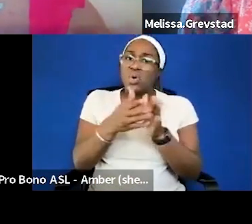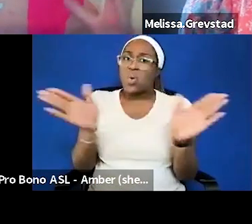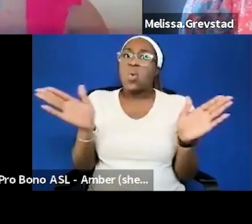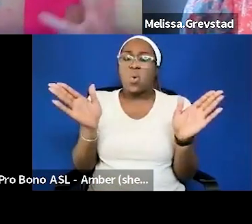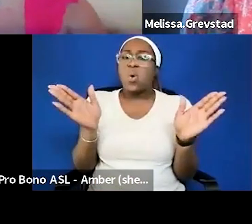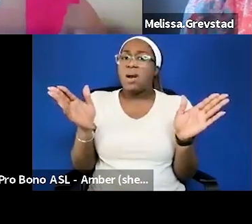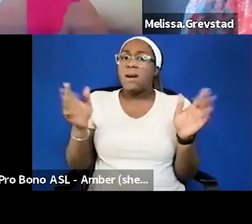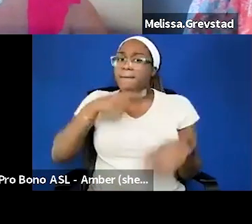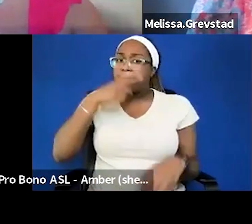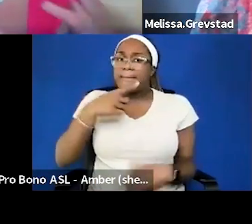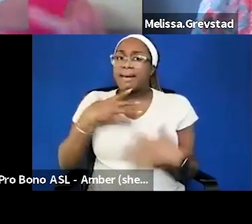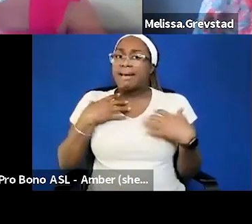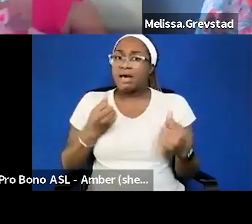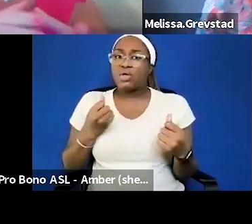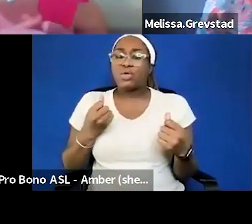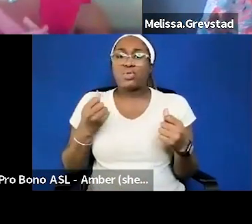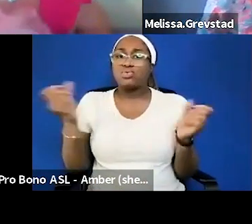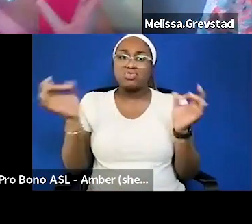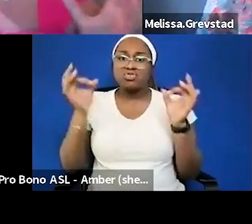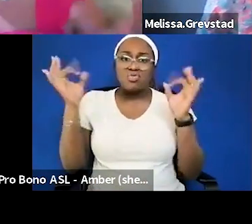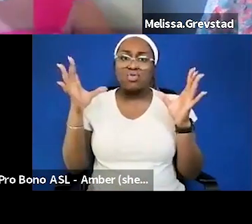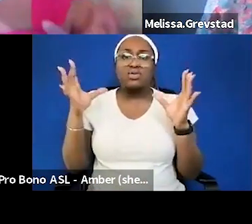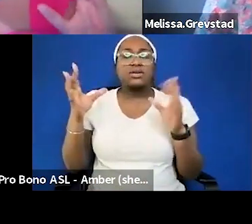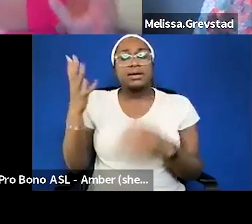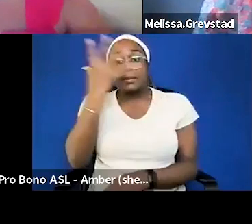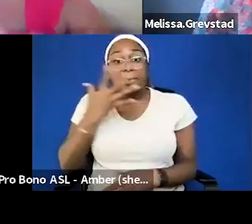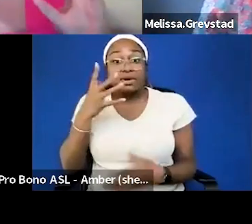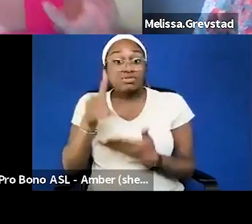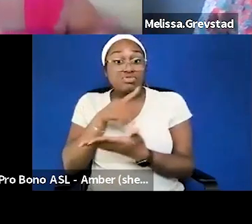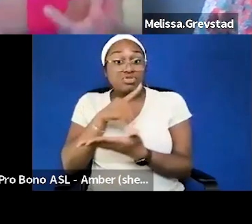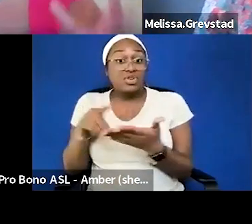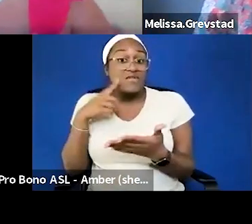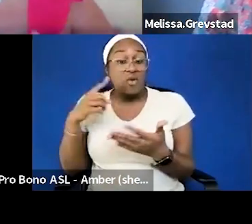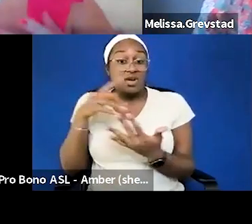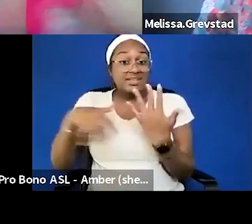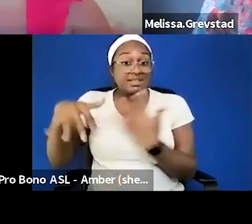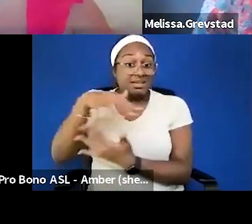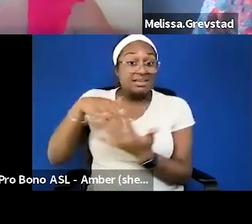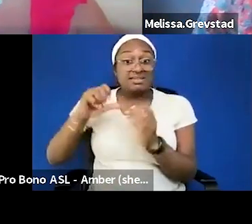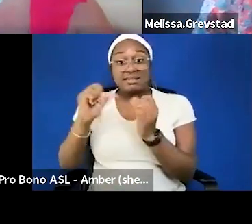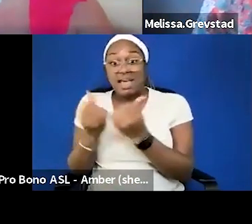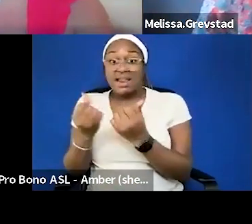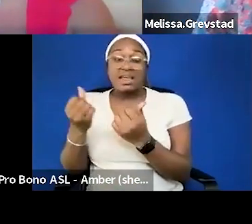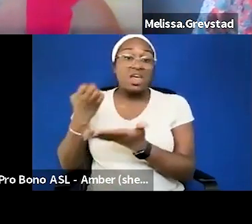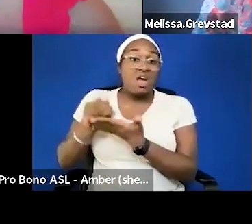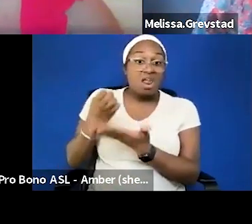It really showed the impact of appearance discrimination on society and on the economy, more particularly